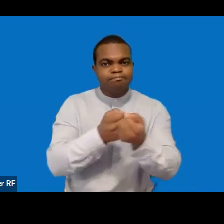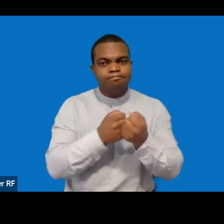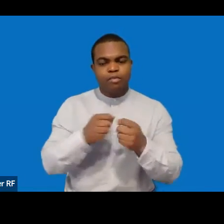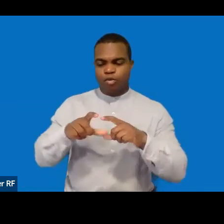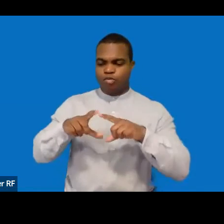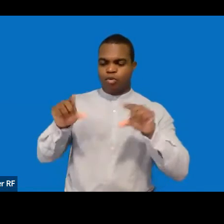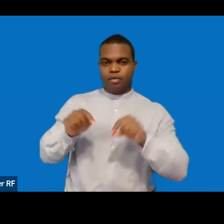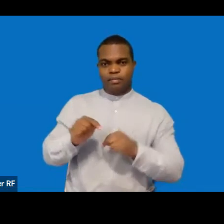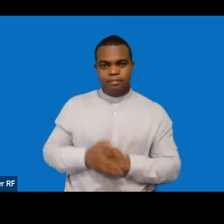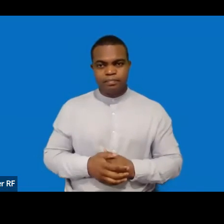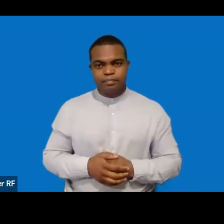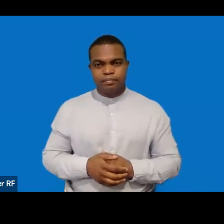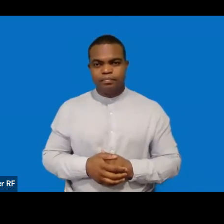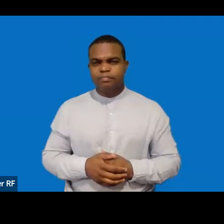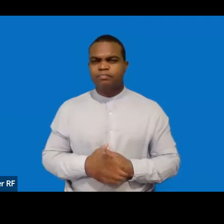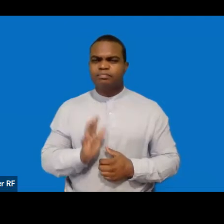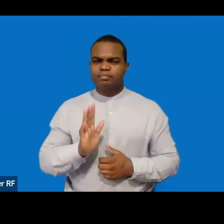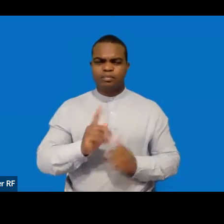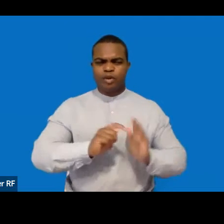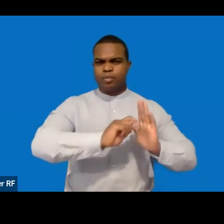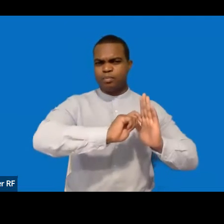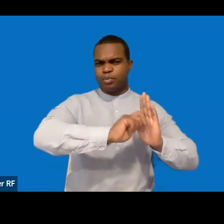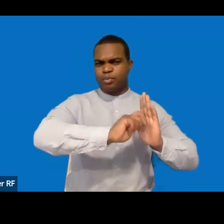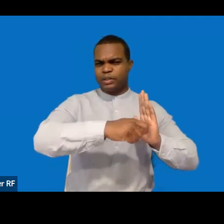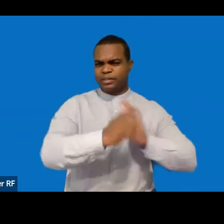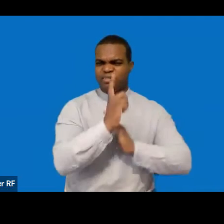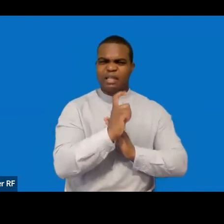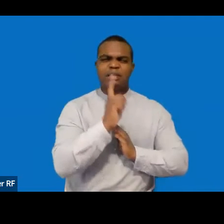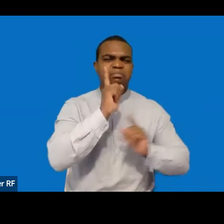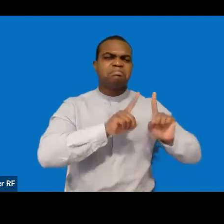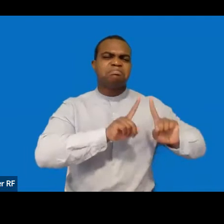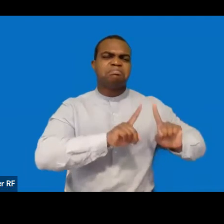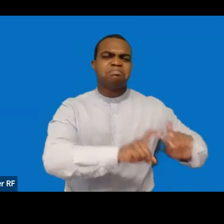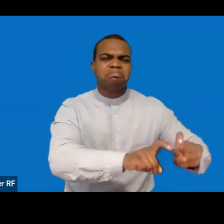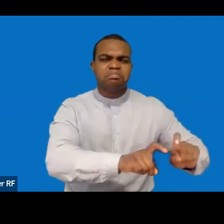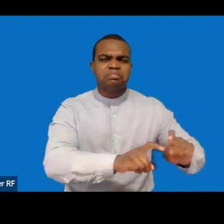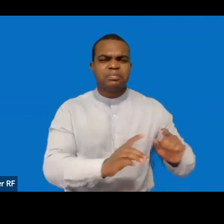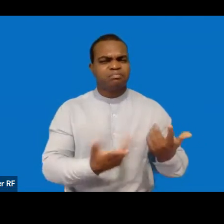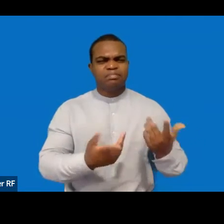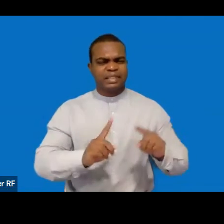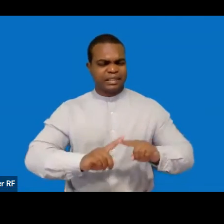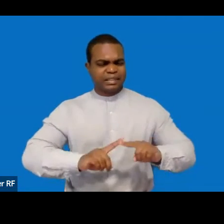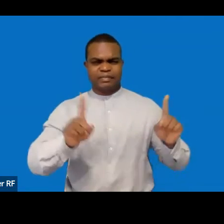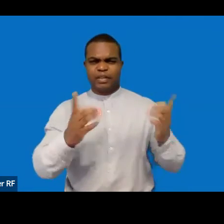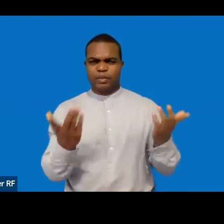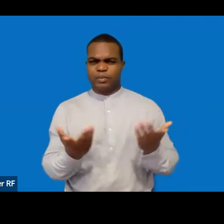There is not a limit to a certain kind of services or certain areas like culture and leisure.